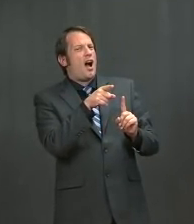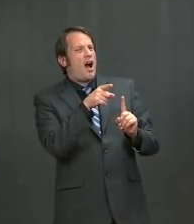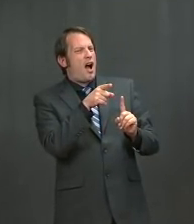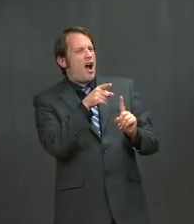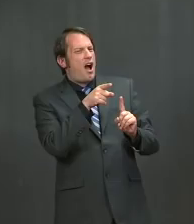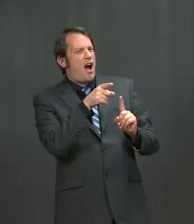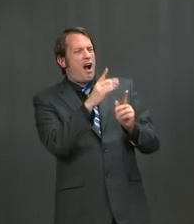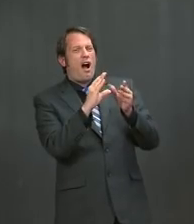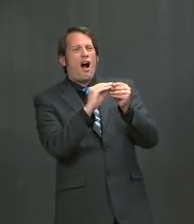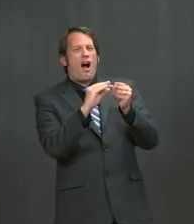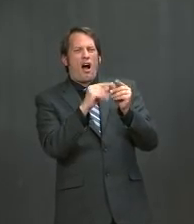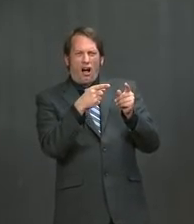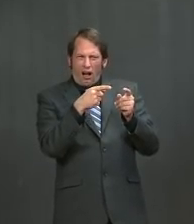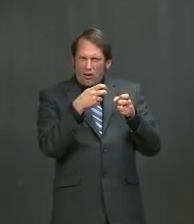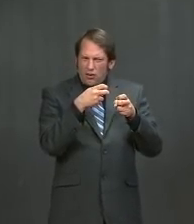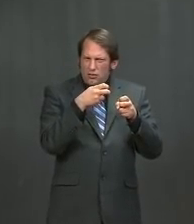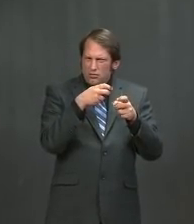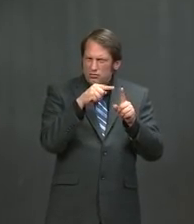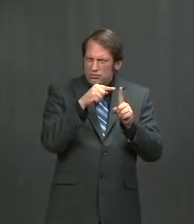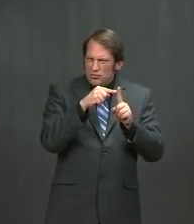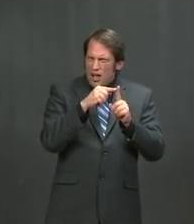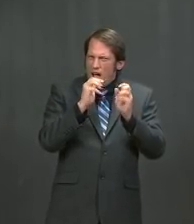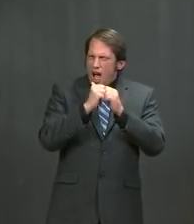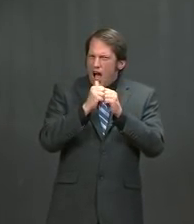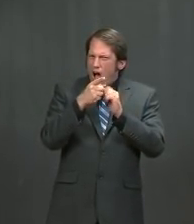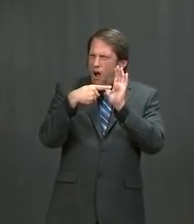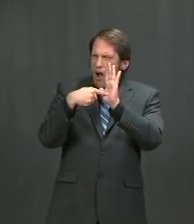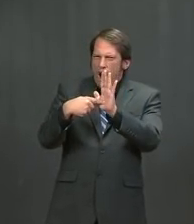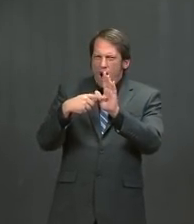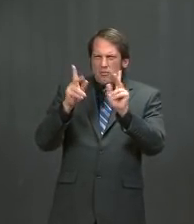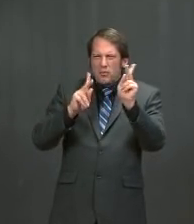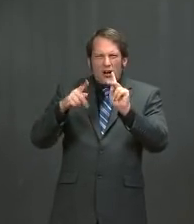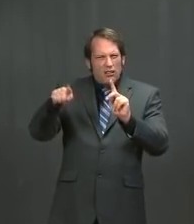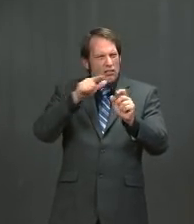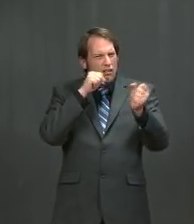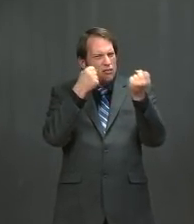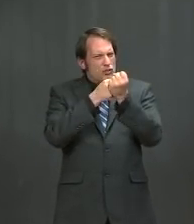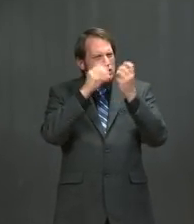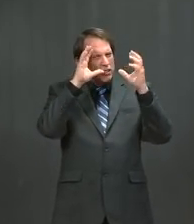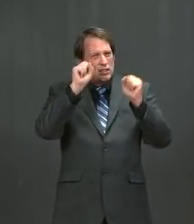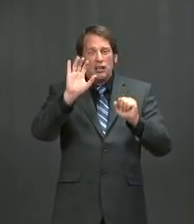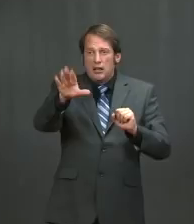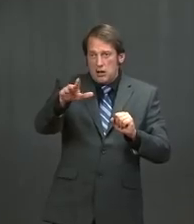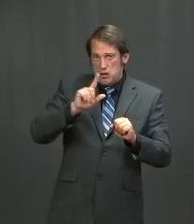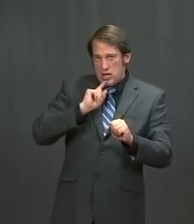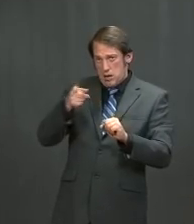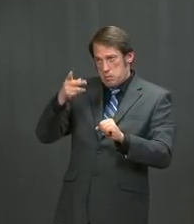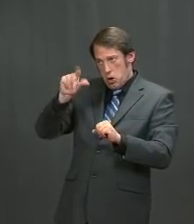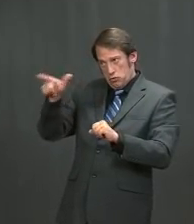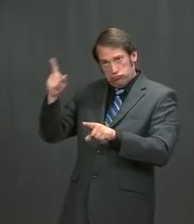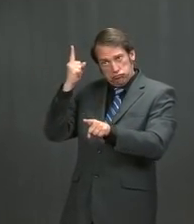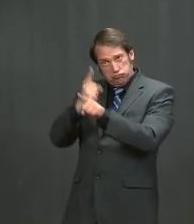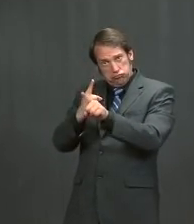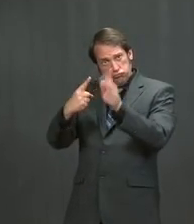Ms. Psaki: I'm not sure that's an accurate depiction of the poll, given that there was -- about one-third of the people who replied didn't have an opinion at all. So --